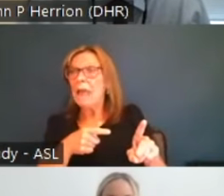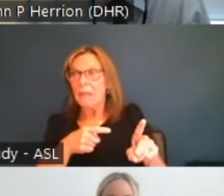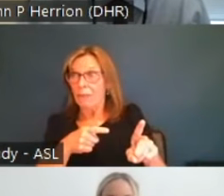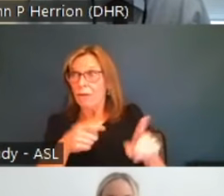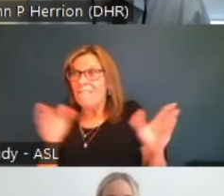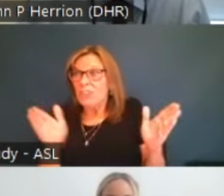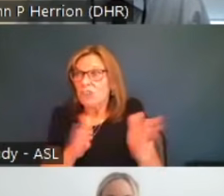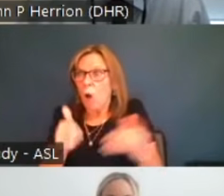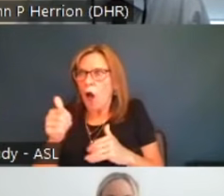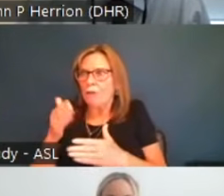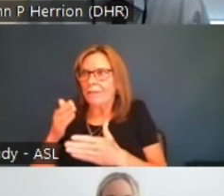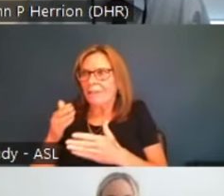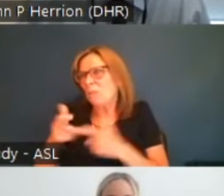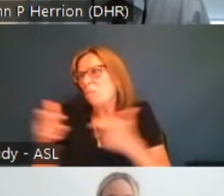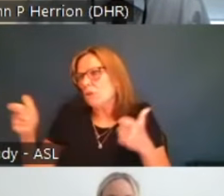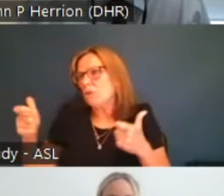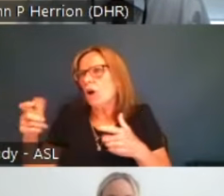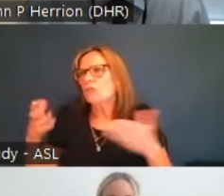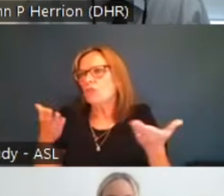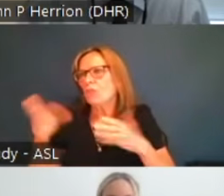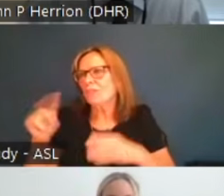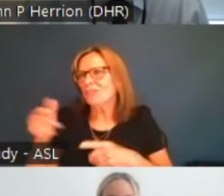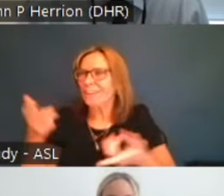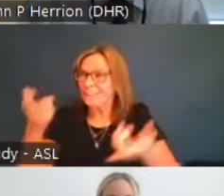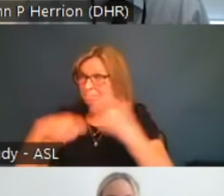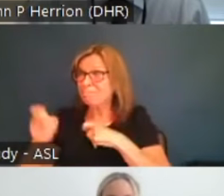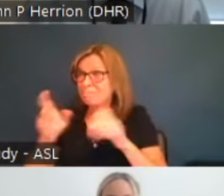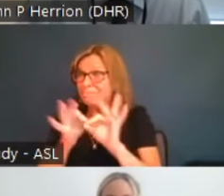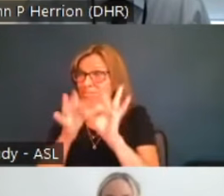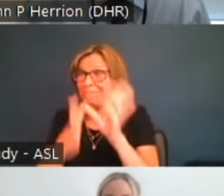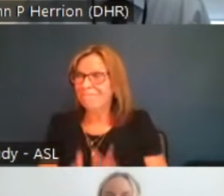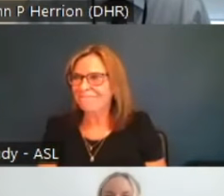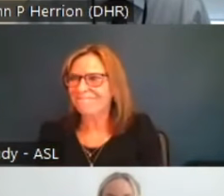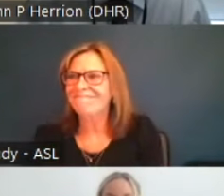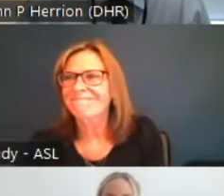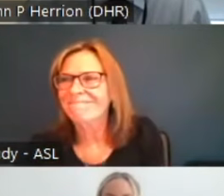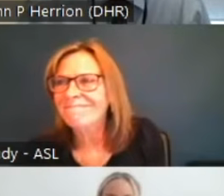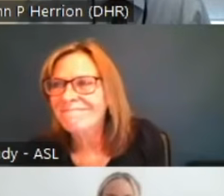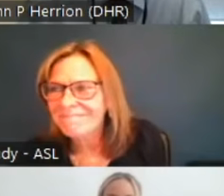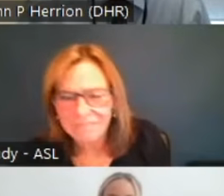When we're talking about what rights does an individual have with a service animal, they can take them into all areas